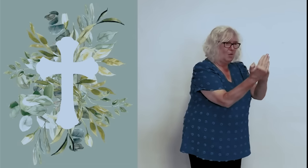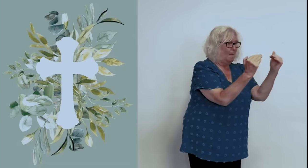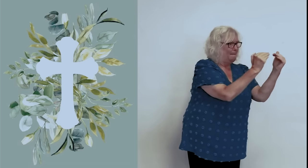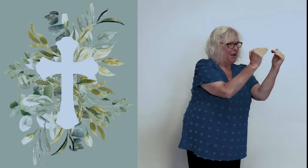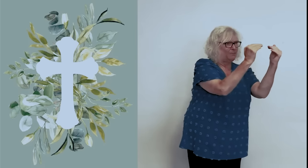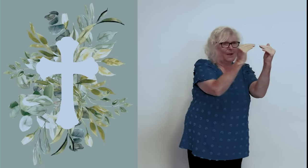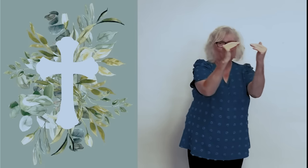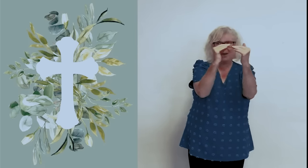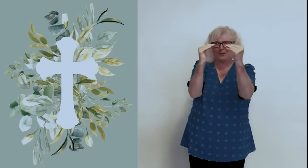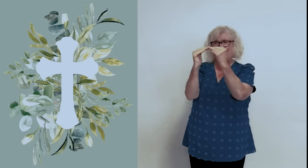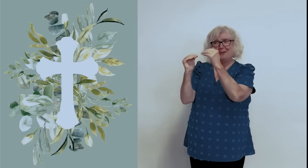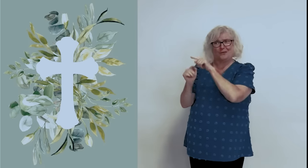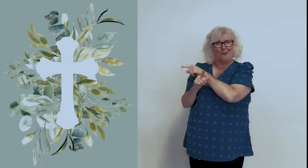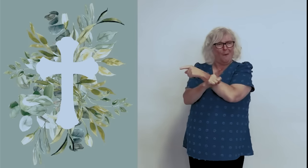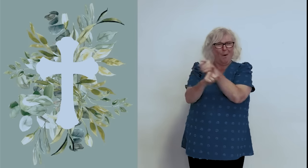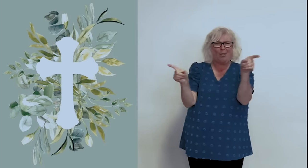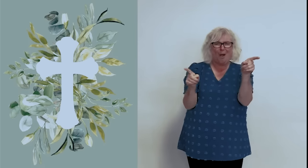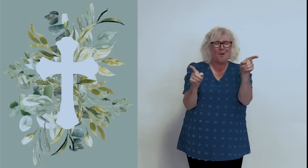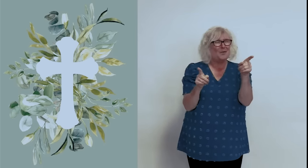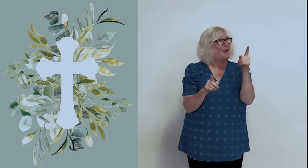that God will bless their work,